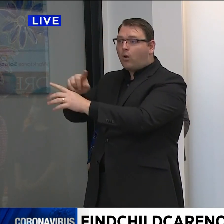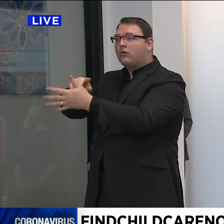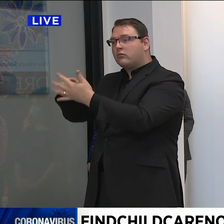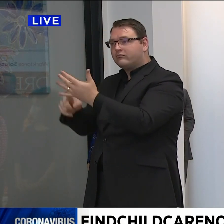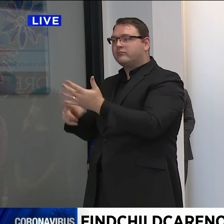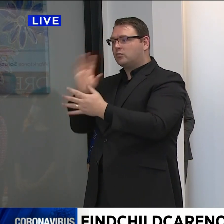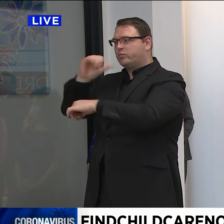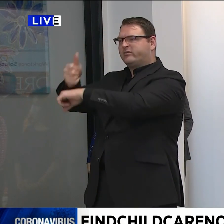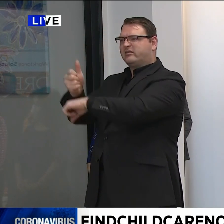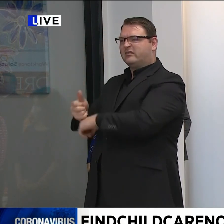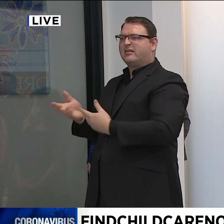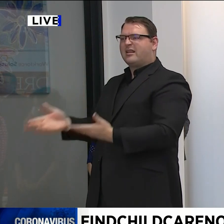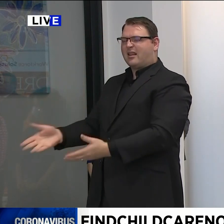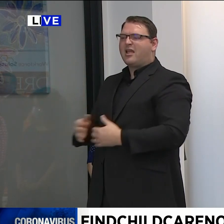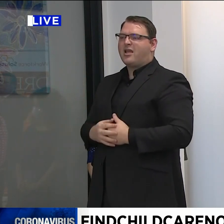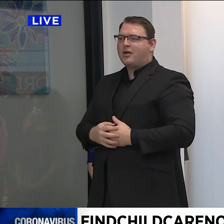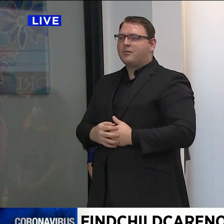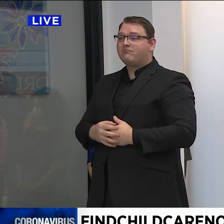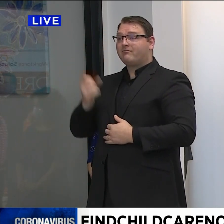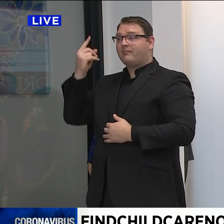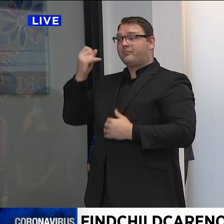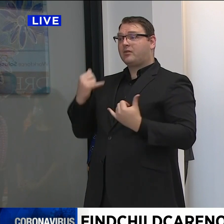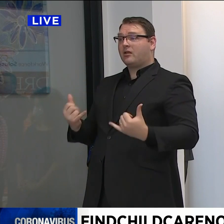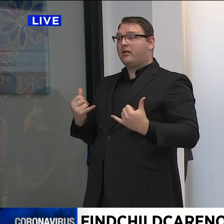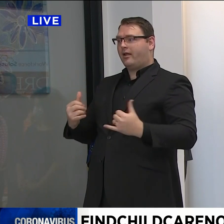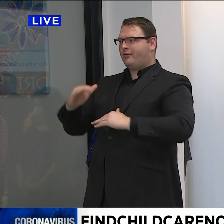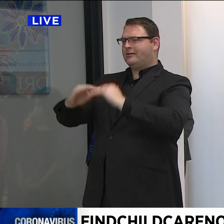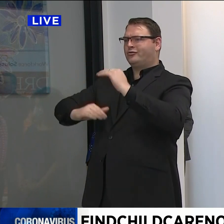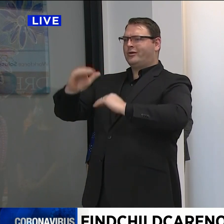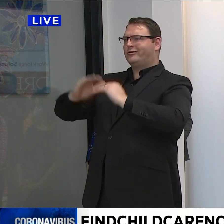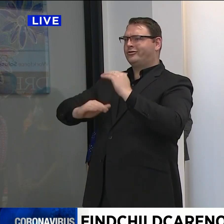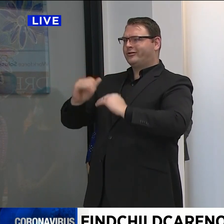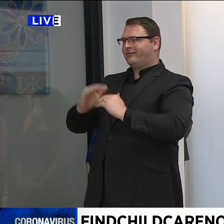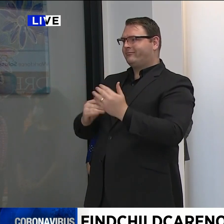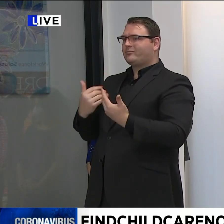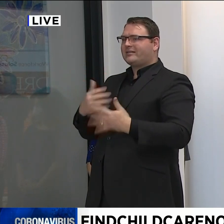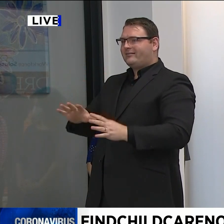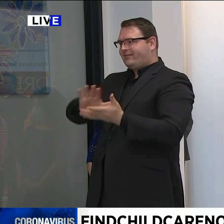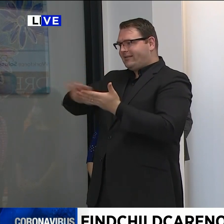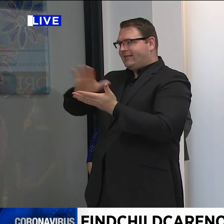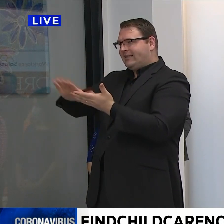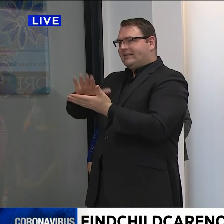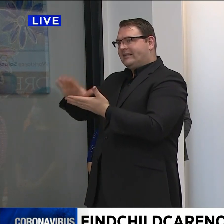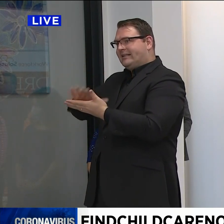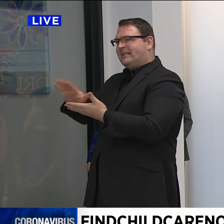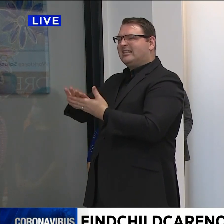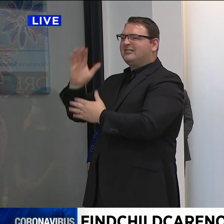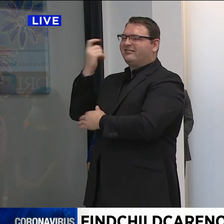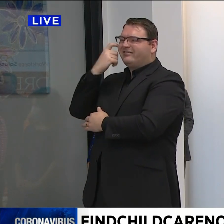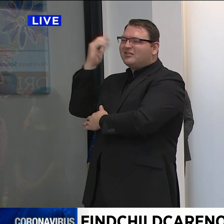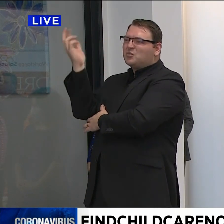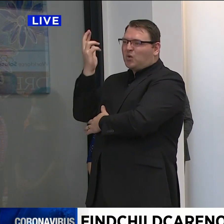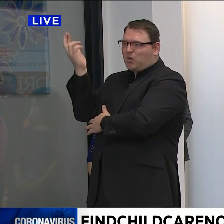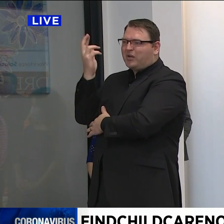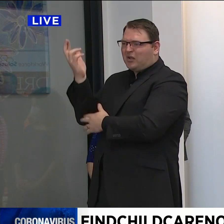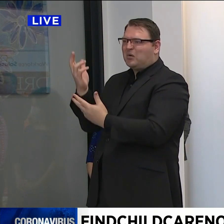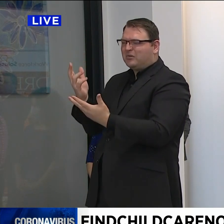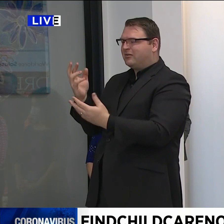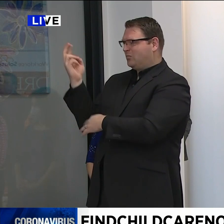meantime going to find what other uses we may have for it other uses we may have for it and so we’re working on that and so we’re working on that but so far the construction but so far the construction will start will start right now in the